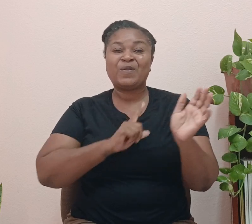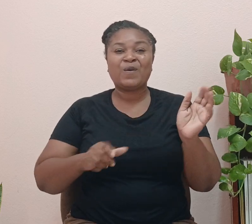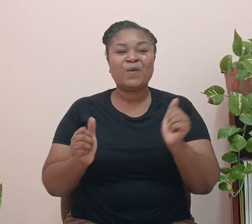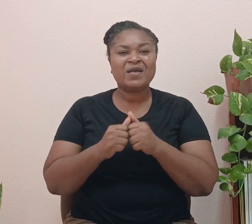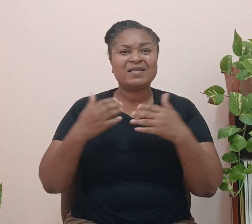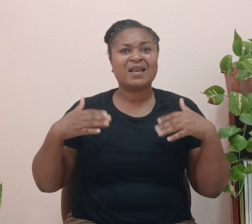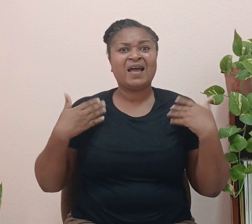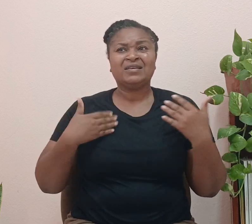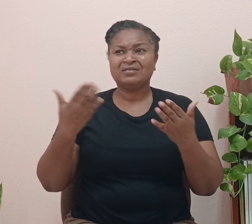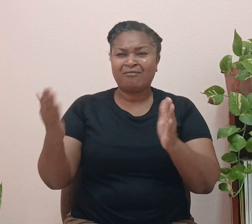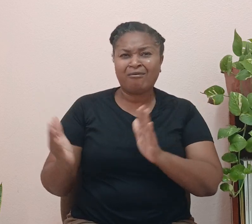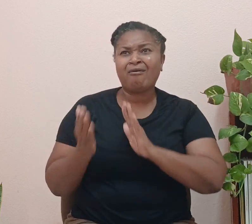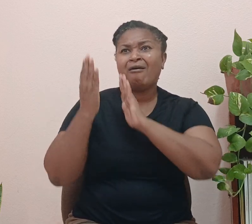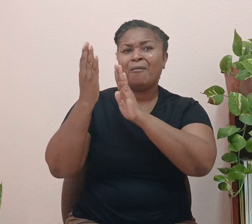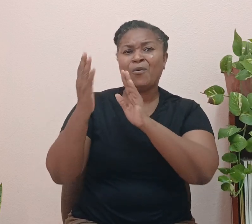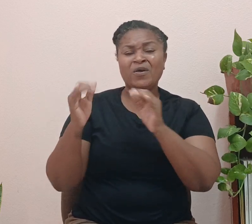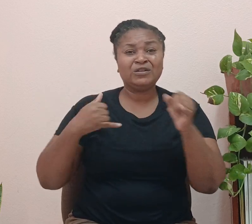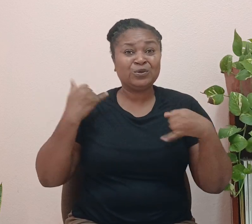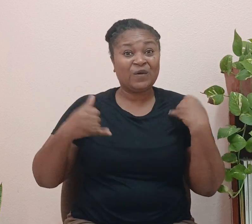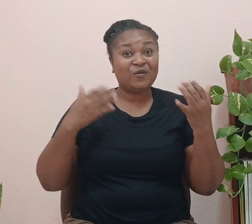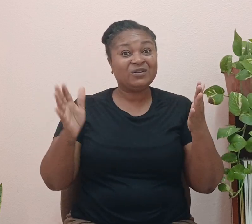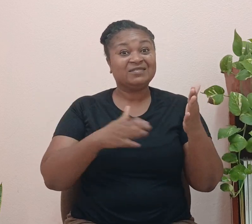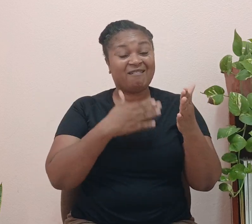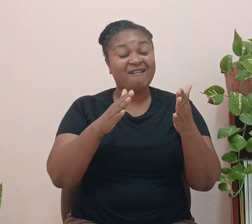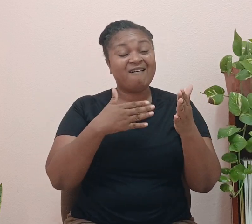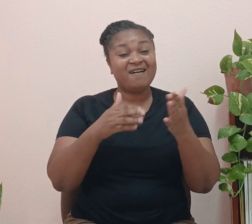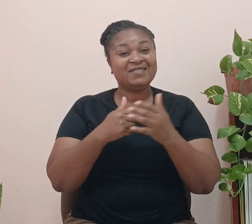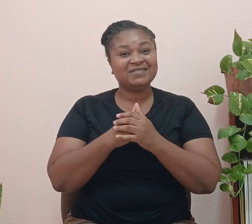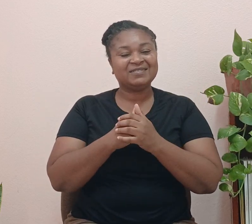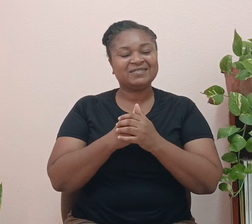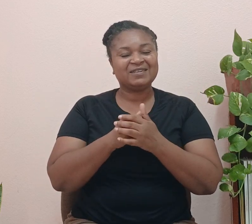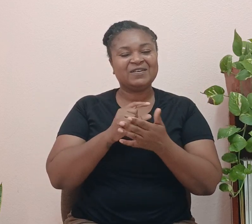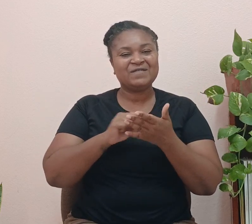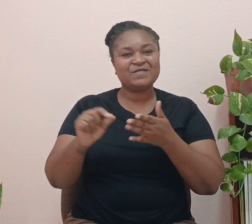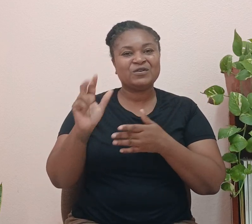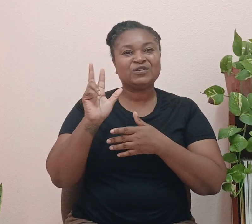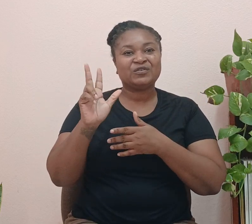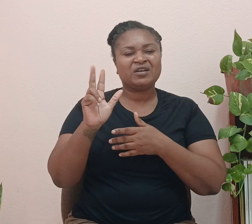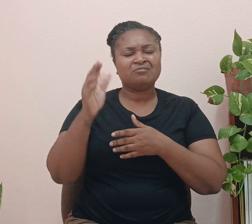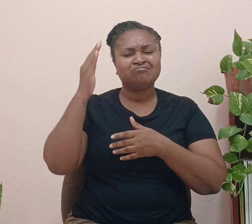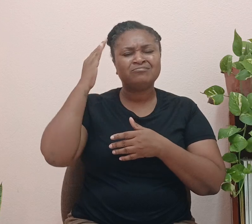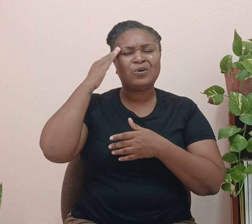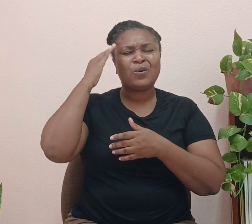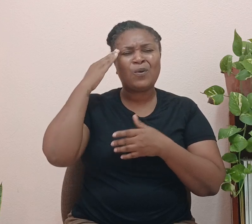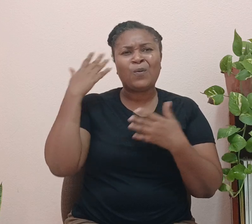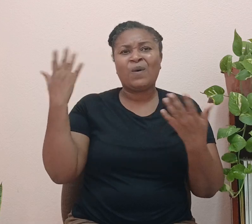come before him with joyful songs. 3 Know that the LORD is God.